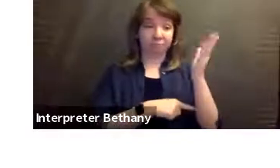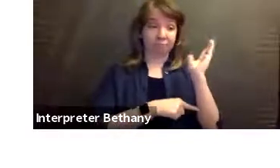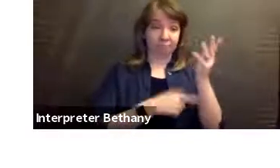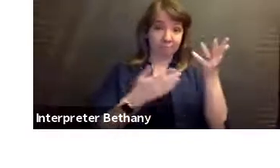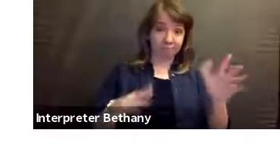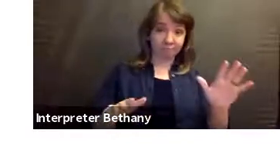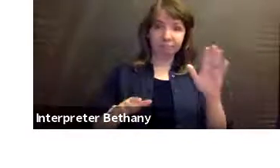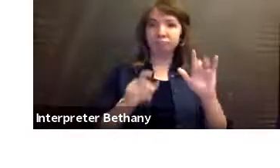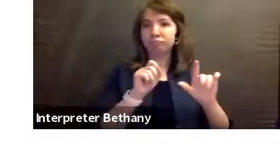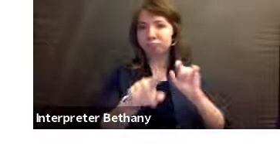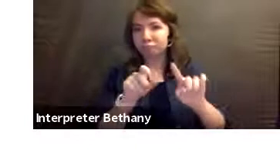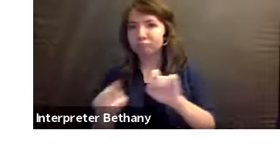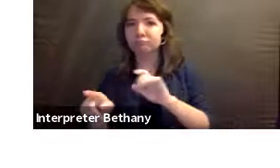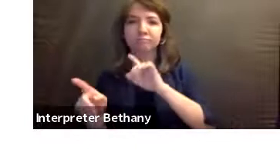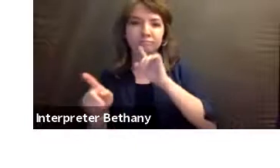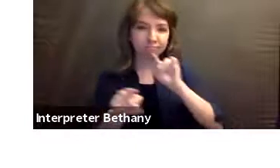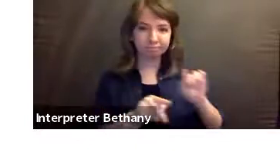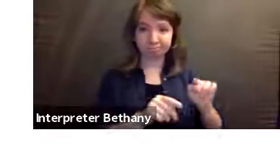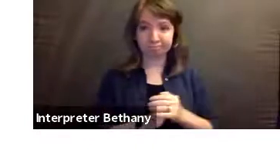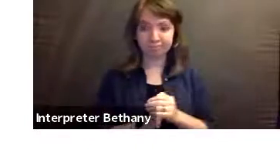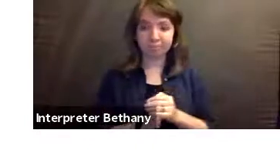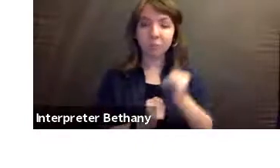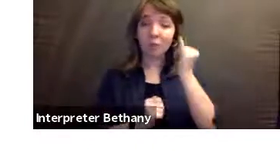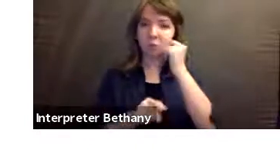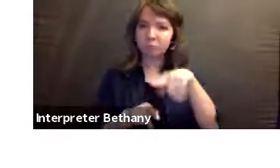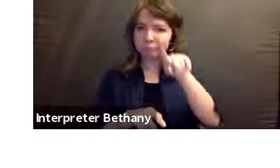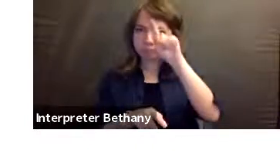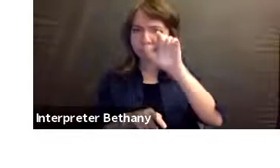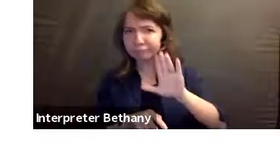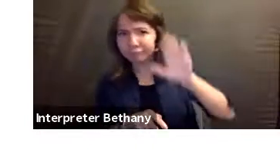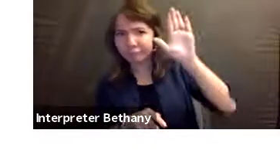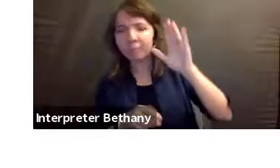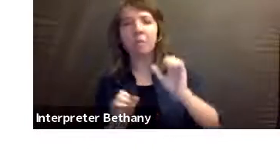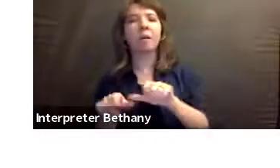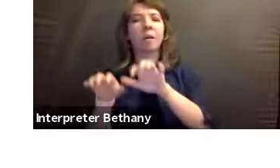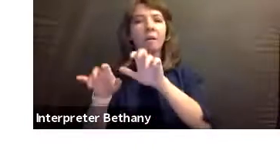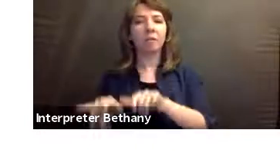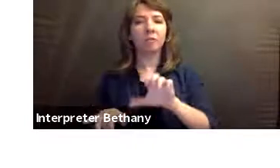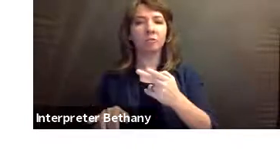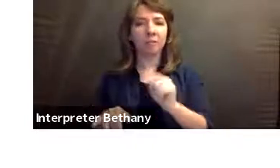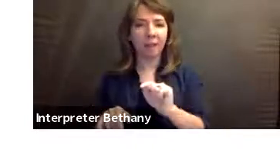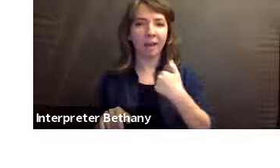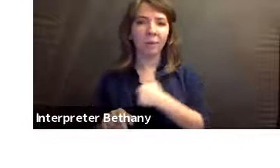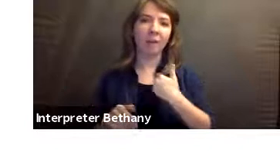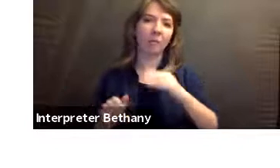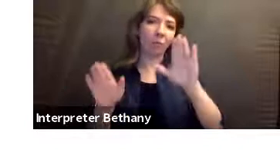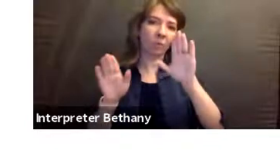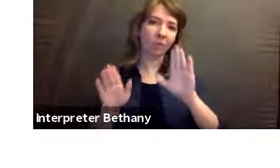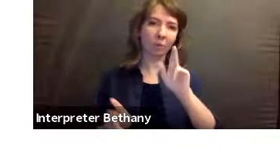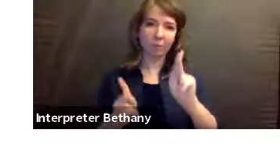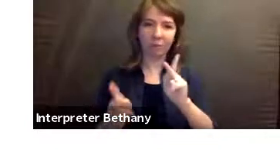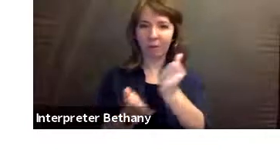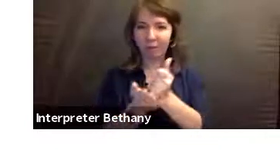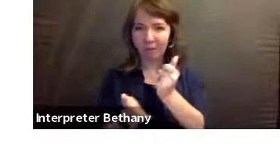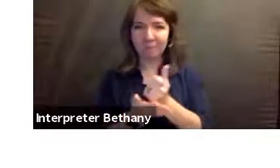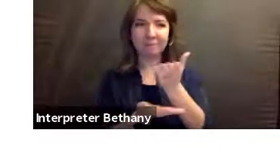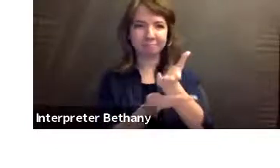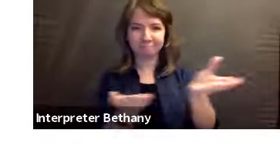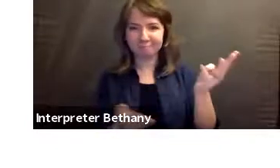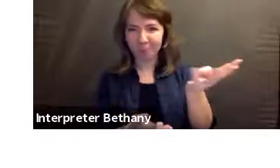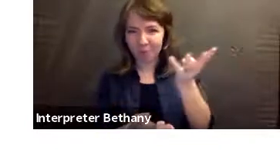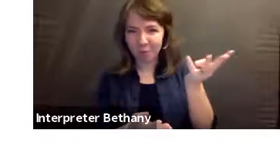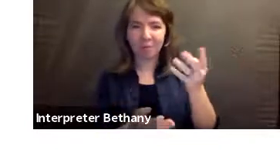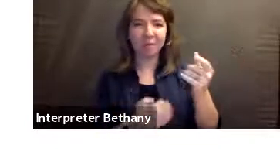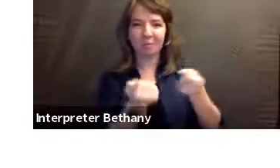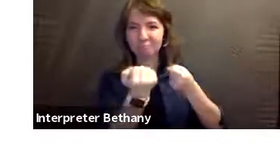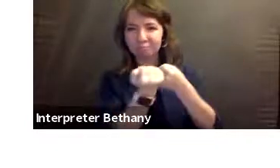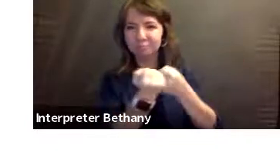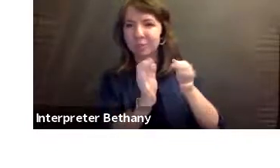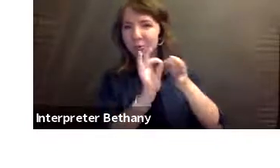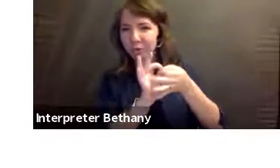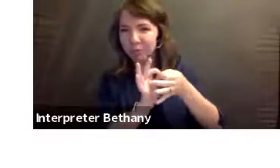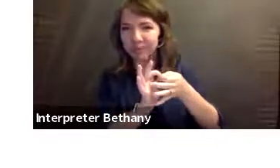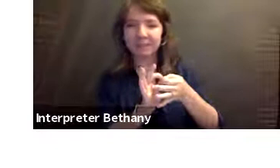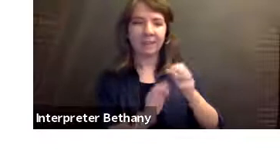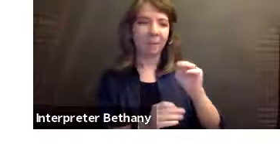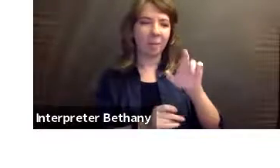Linda Kobashigawa: You can type them into the chat and we have some wonderful people here who are helping Thank you. Marissa Brianna Bethany and Gabriella, for being here and helping and interpreting for me.